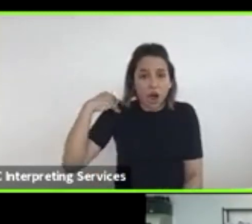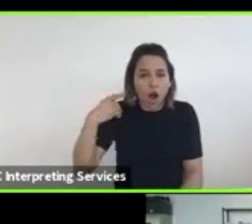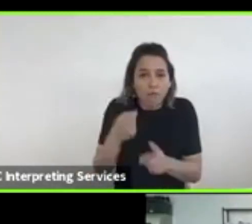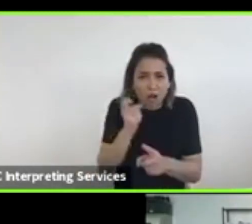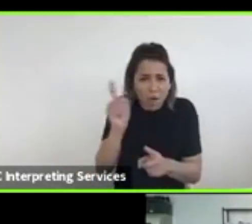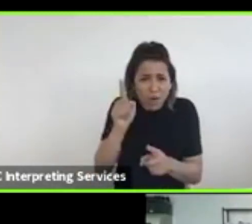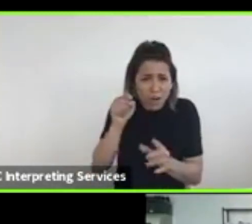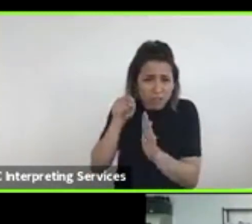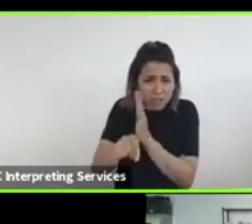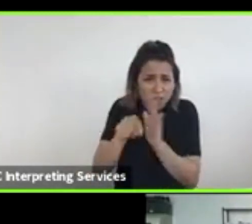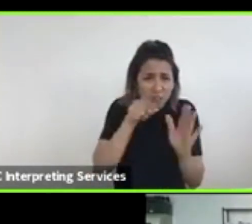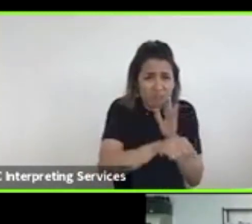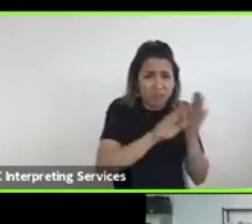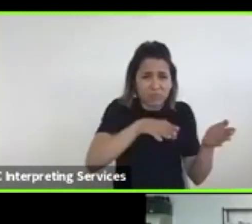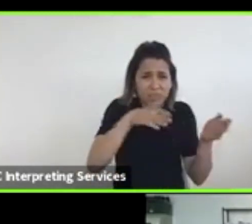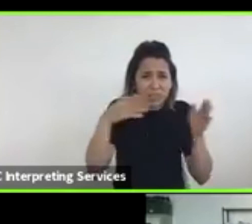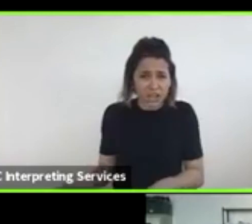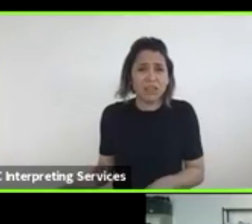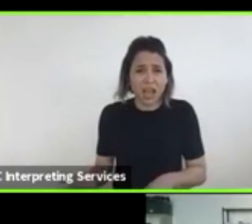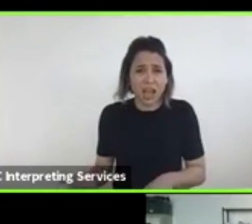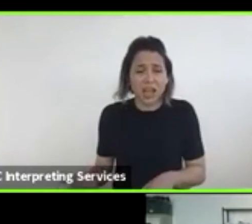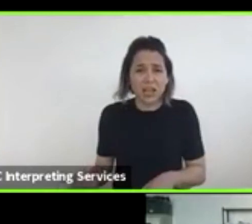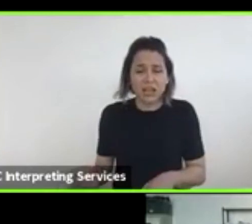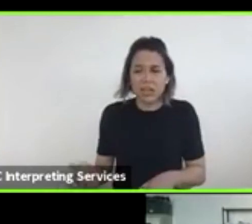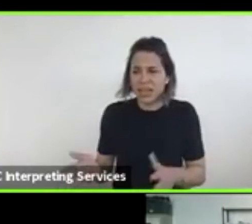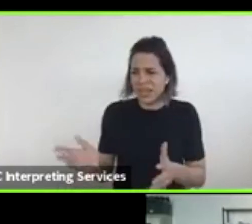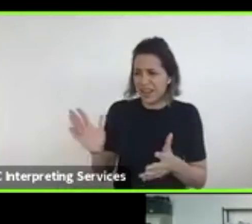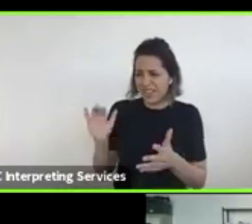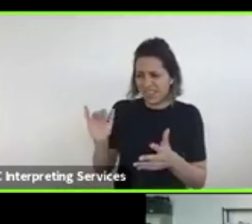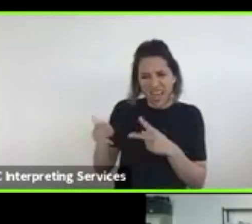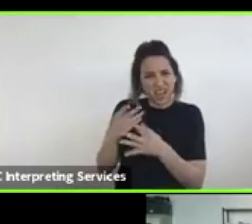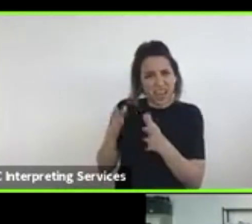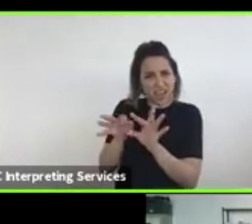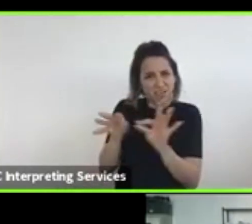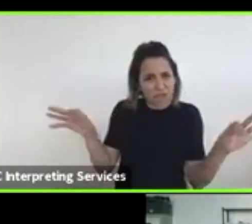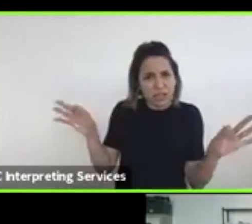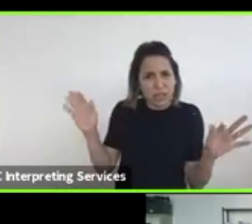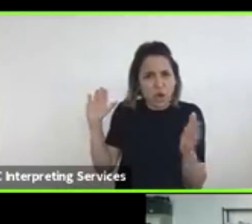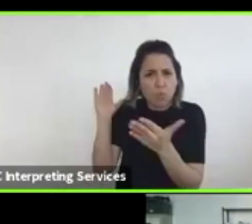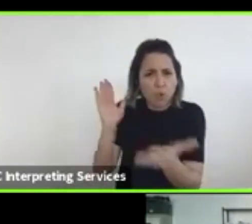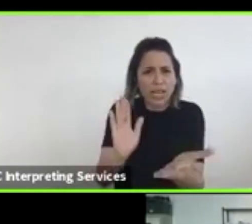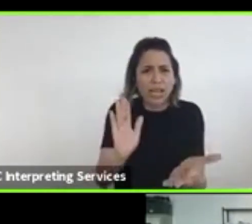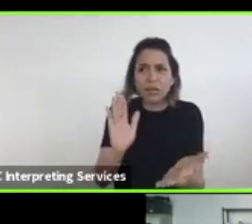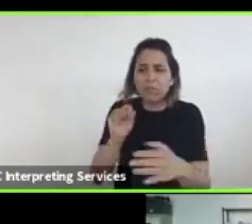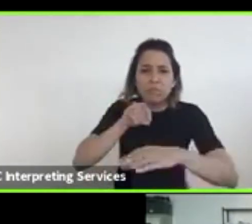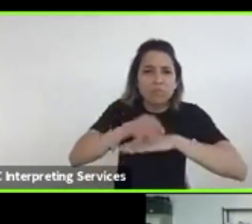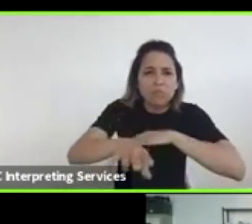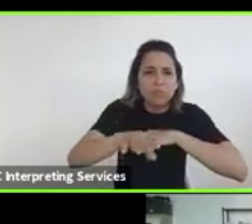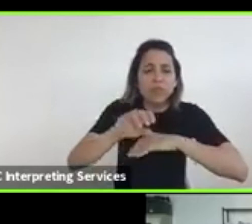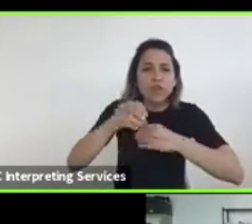BRINGING THAT TO THE OFFICE, TALKING TO, OUR STAFF, MEMBERS, AND -- AND WORKING